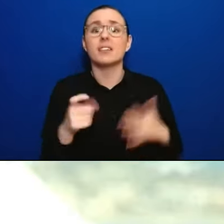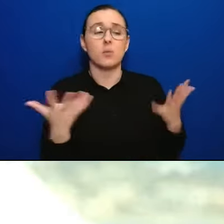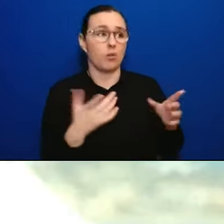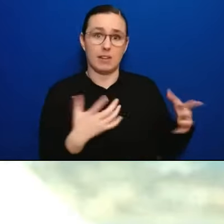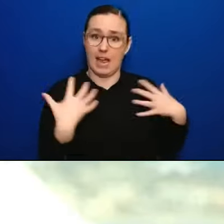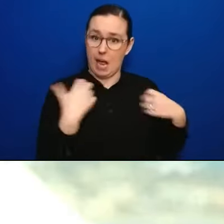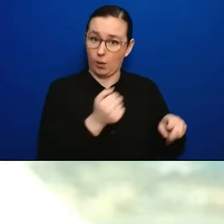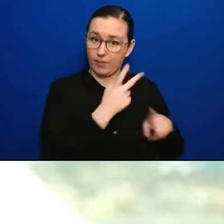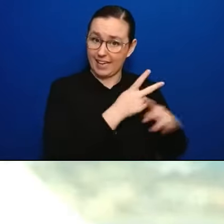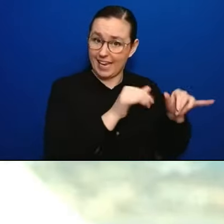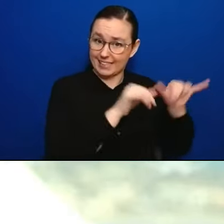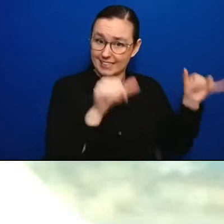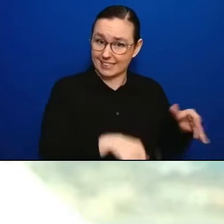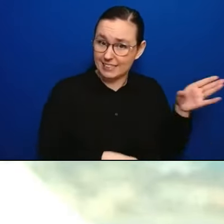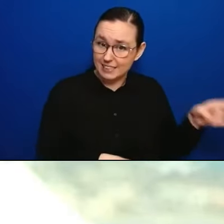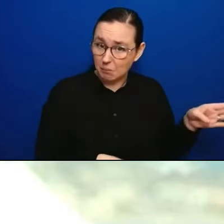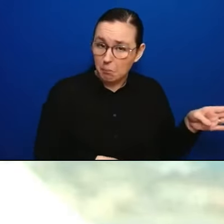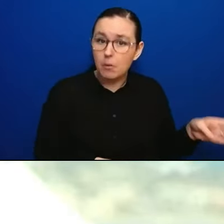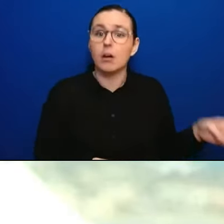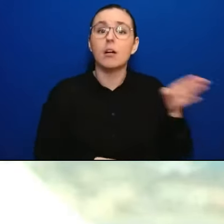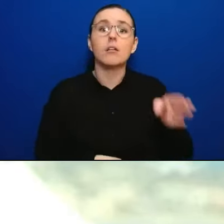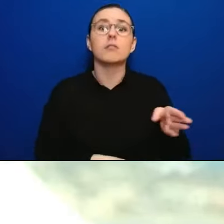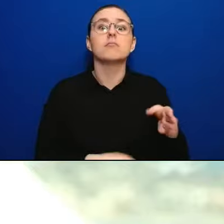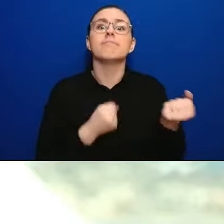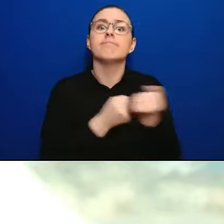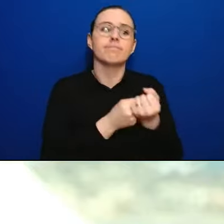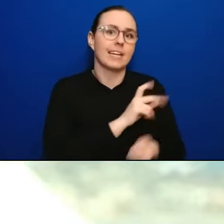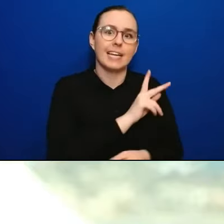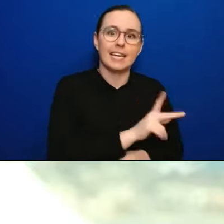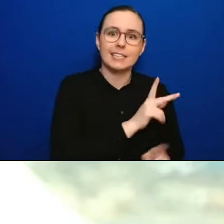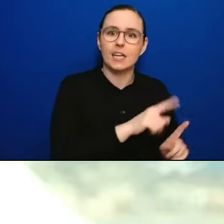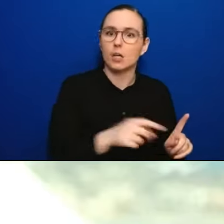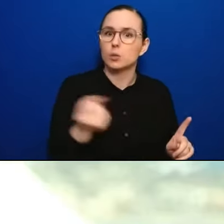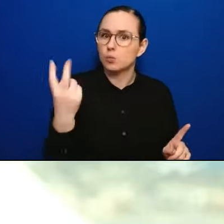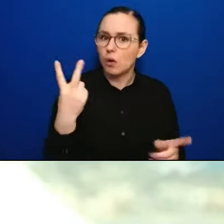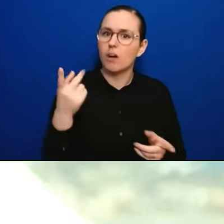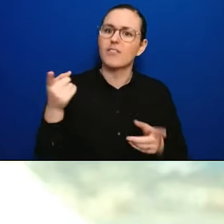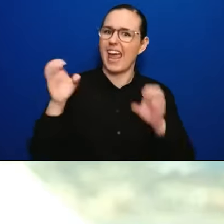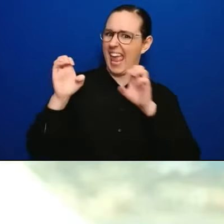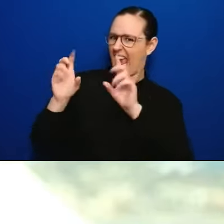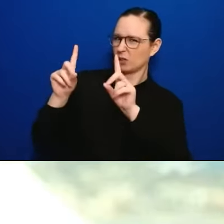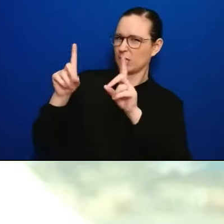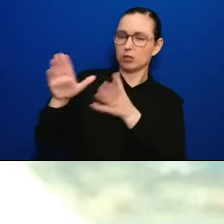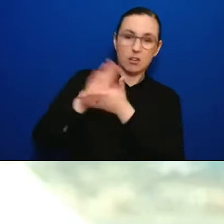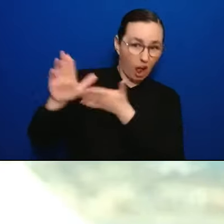be our healthcare system. Continue to be supporting K to 12 education and postsecondary